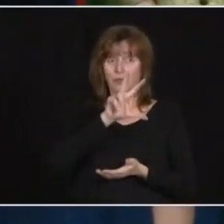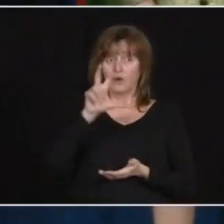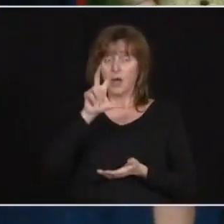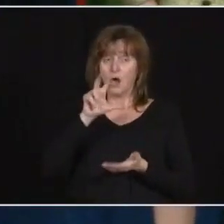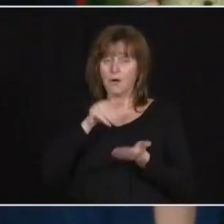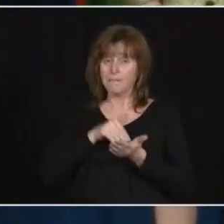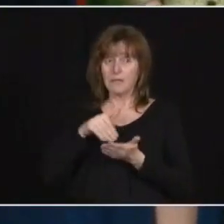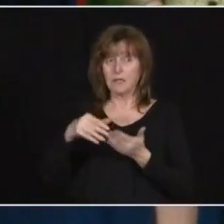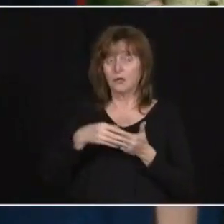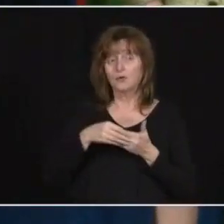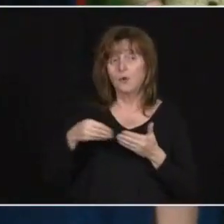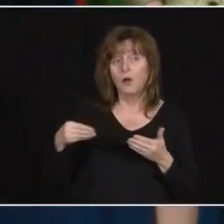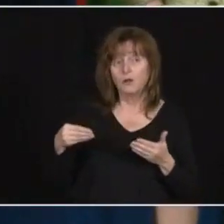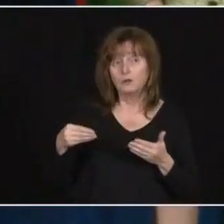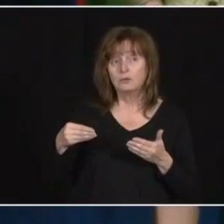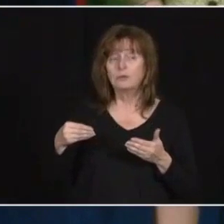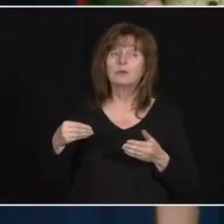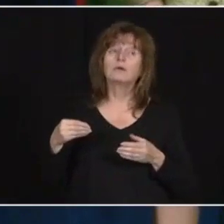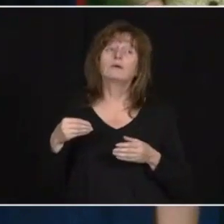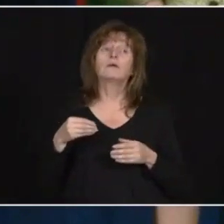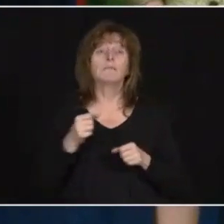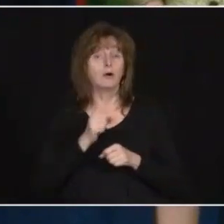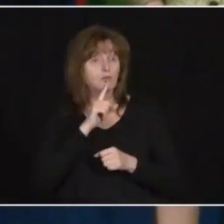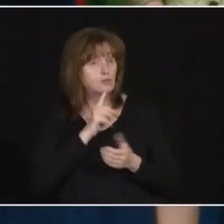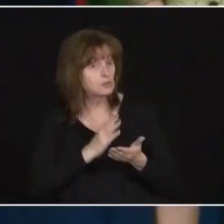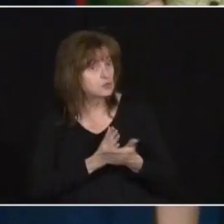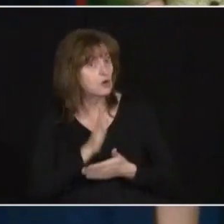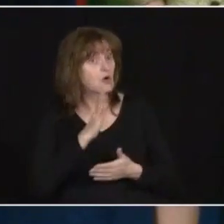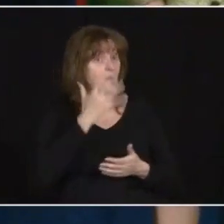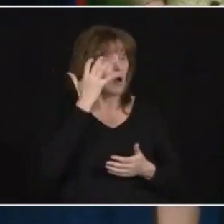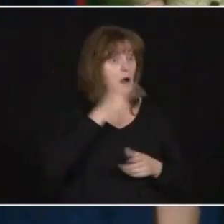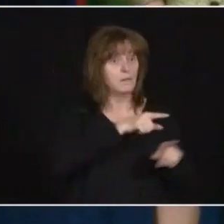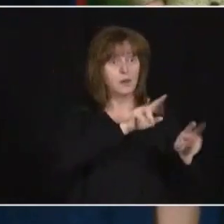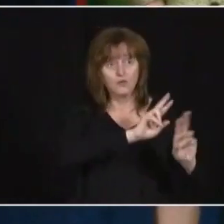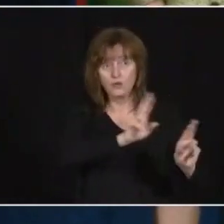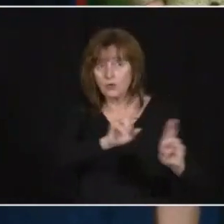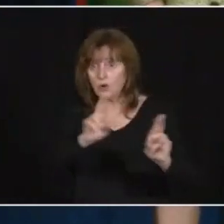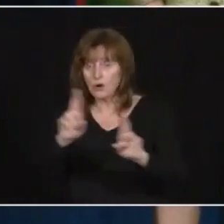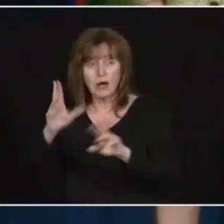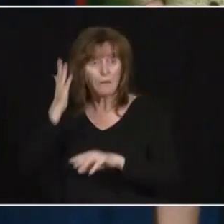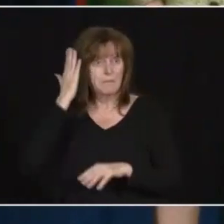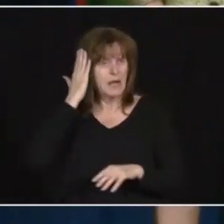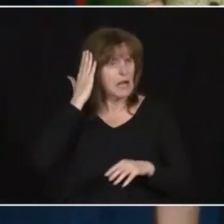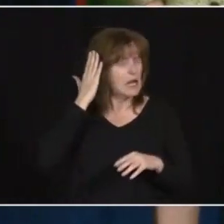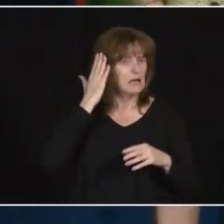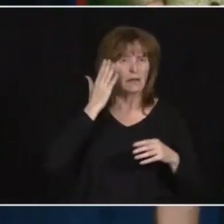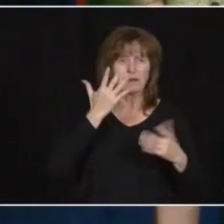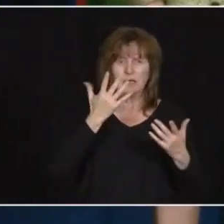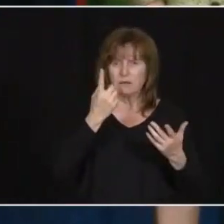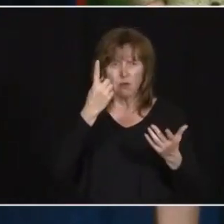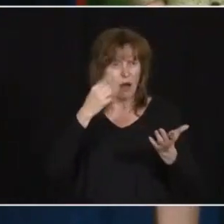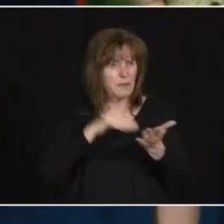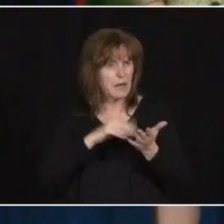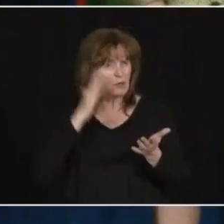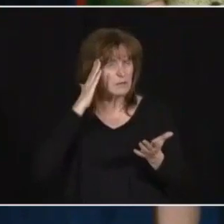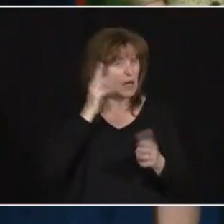$300 million in part to create quite a bit of surge capacity in the hospital in terms of hospital beds, I believe